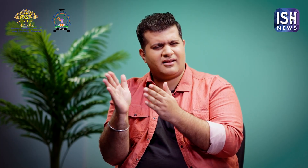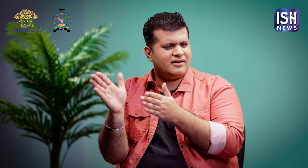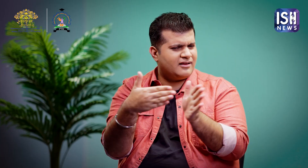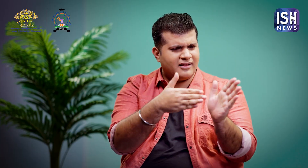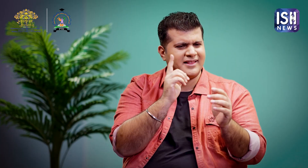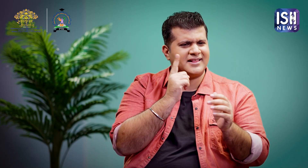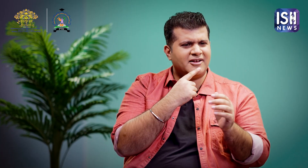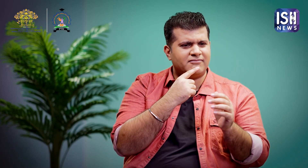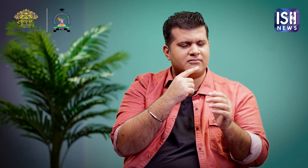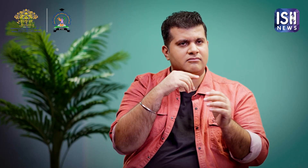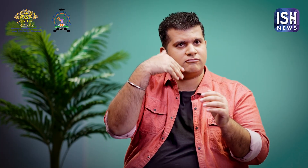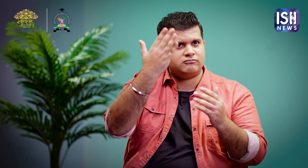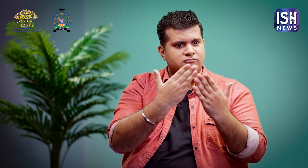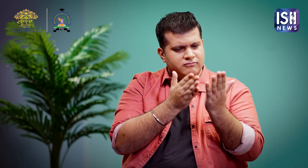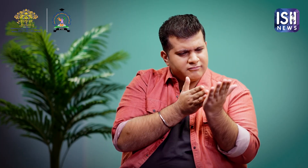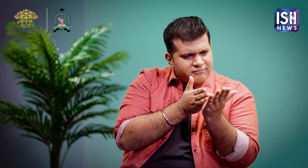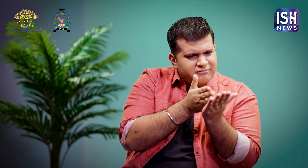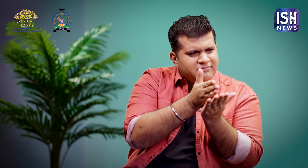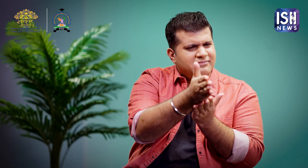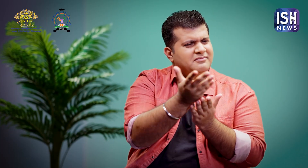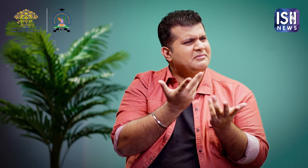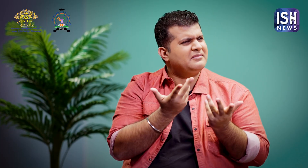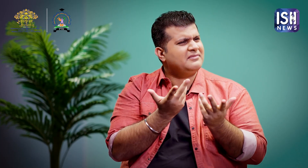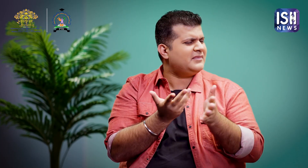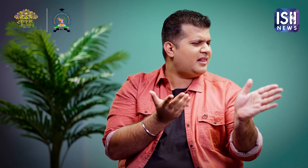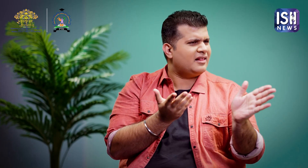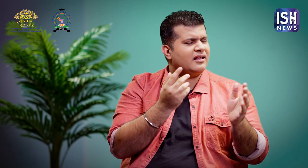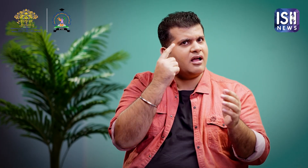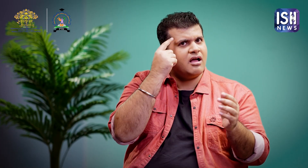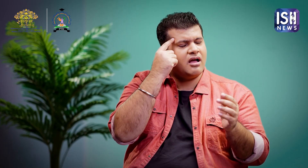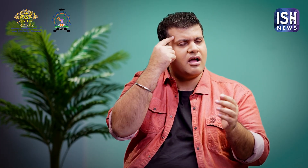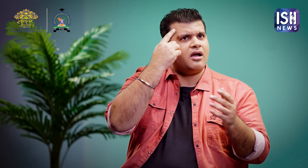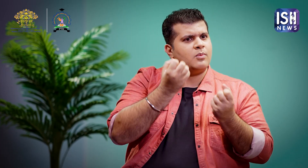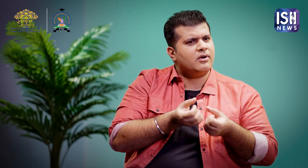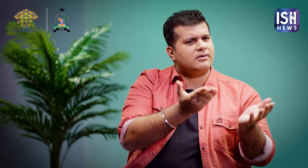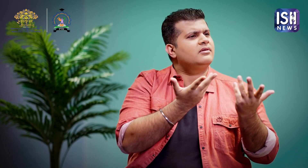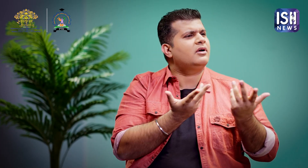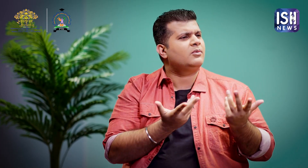But instead, you chose to shift your focus toward Deafness and dedicate your life to this field. What inspired you to make that change?